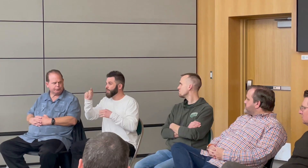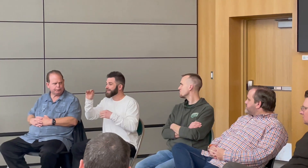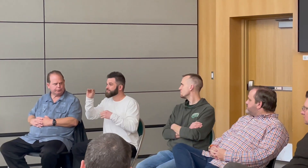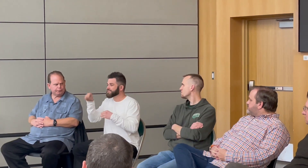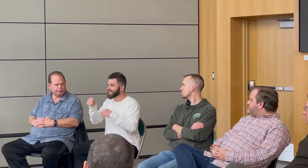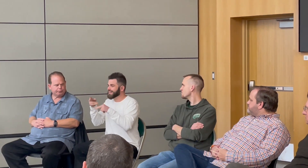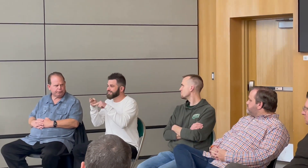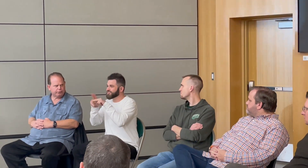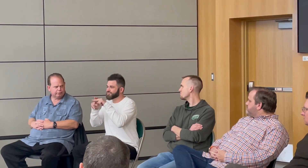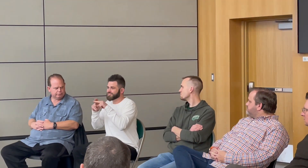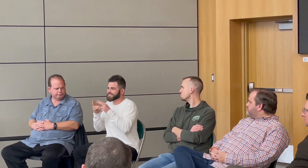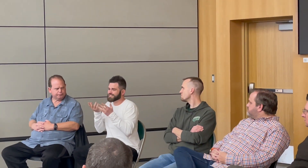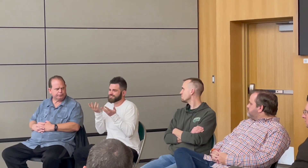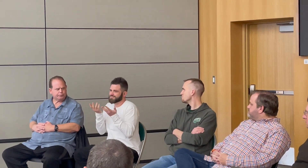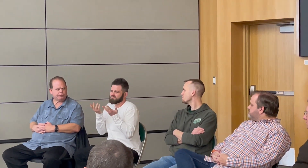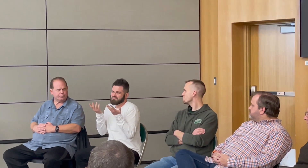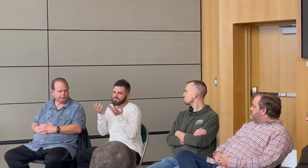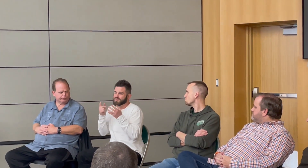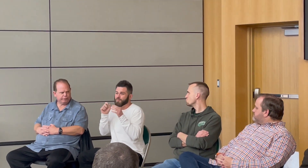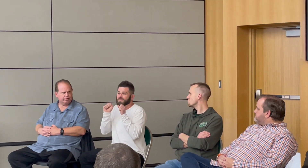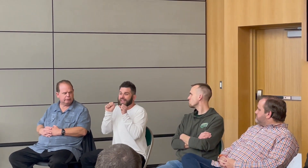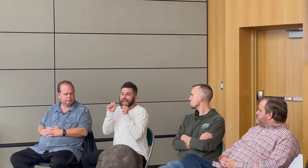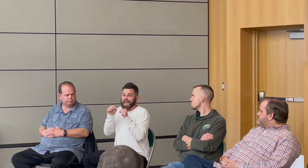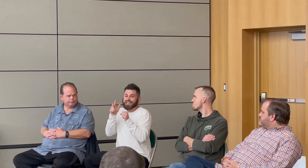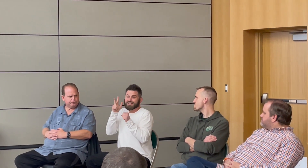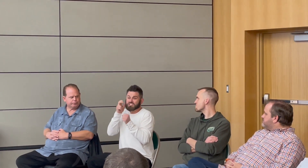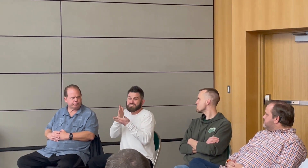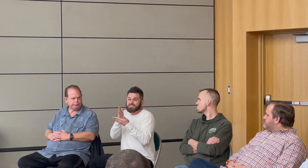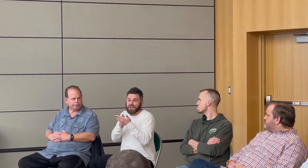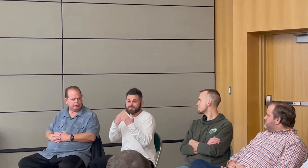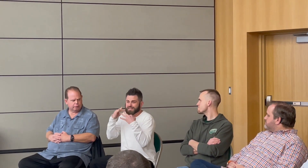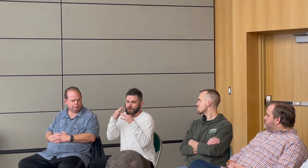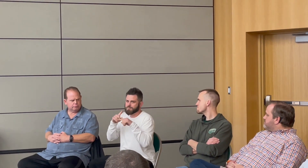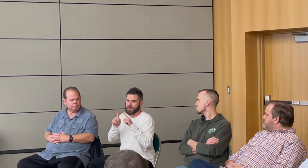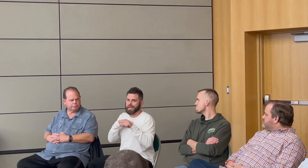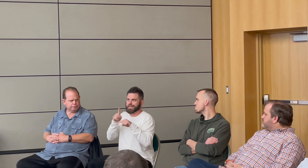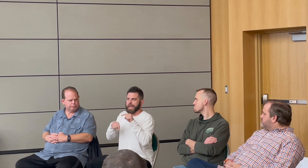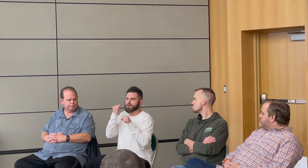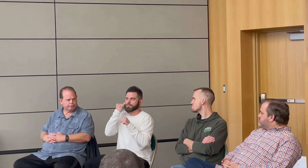to give it a percentage I would say probably about a 20% gain in function hearing function I can hear